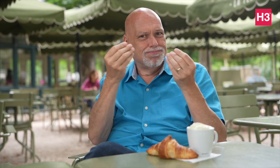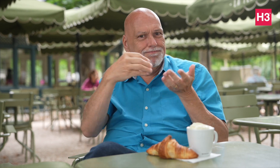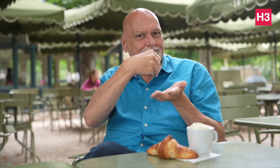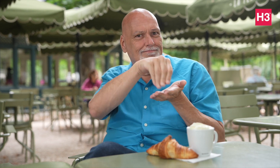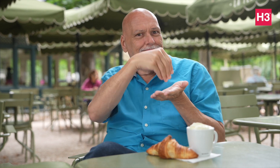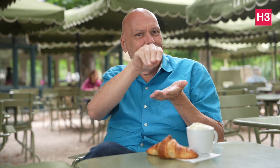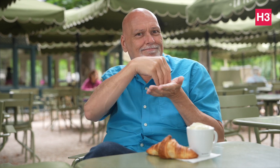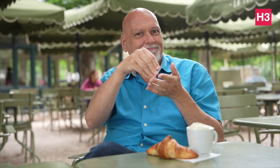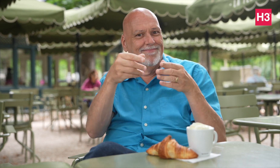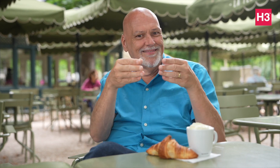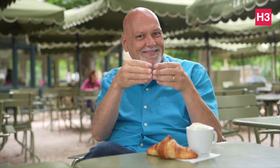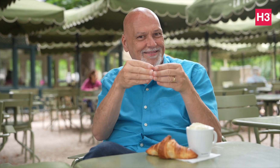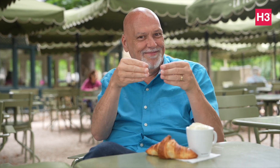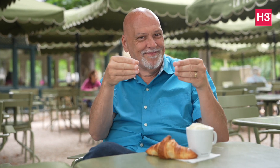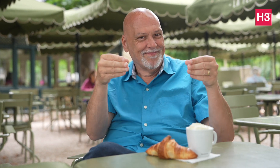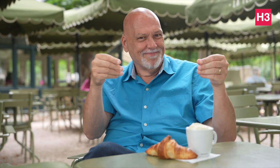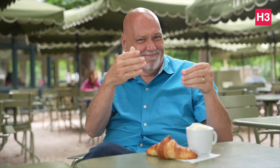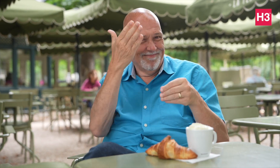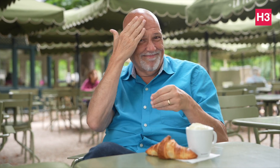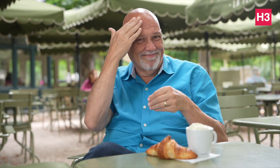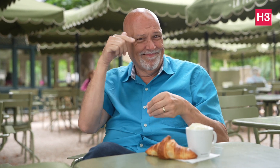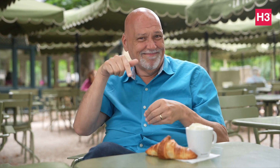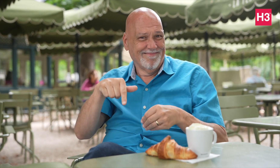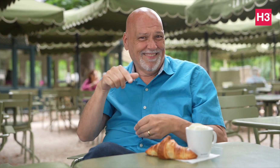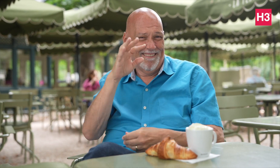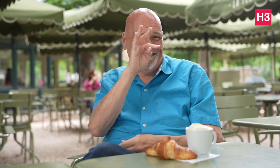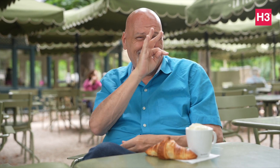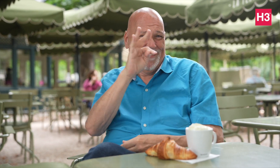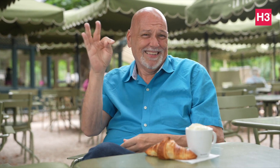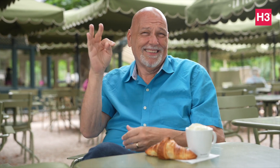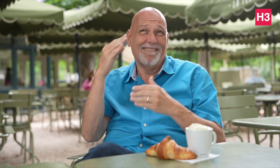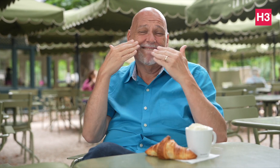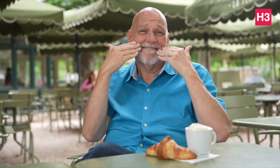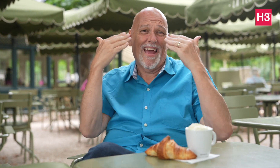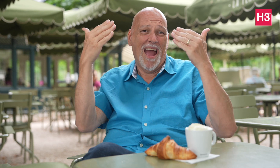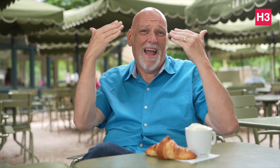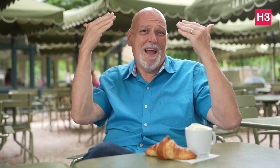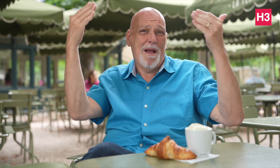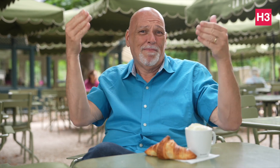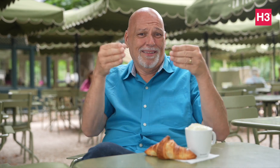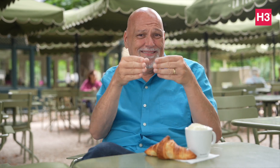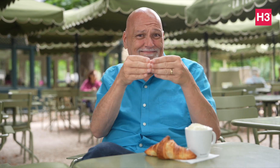I noticed many people buying croissants from a pastry shop.